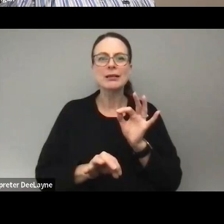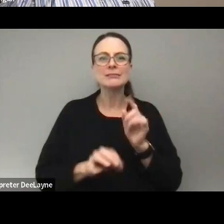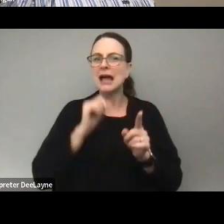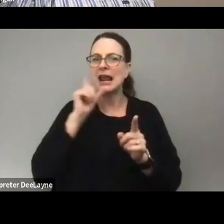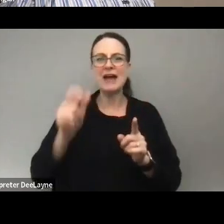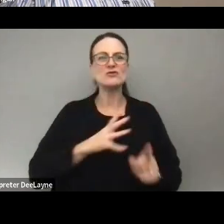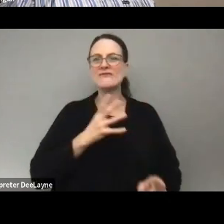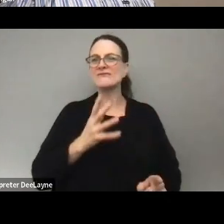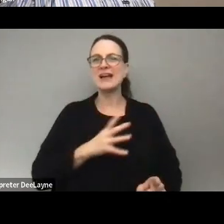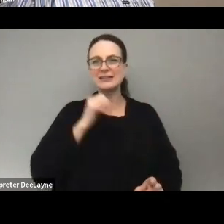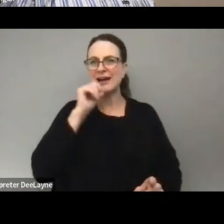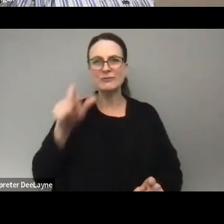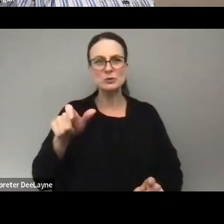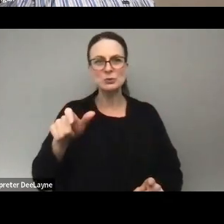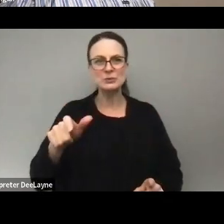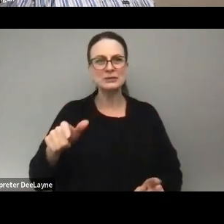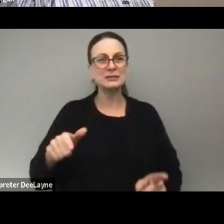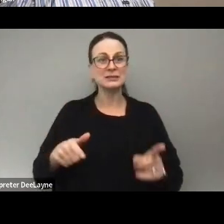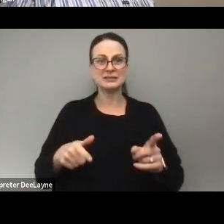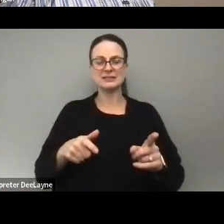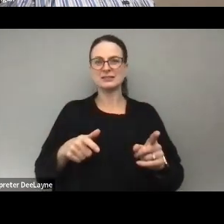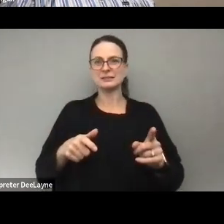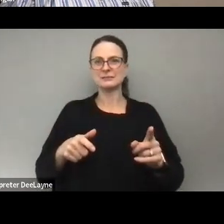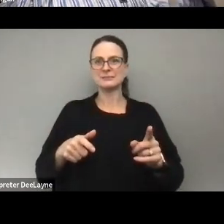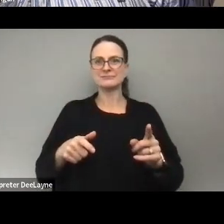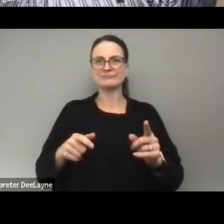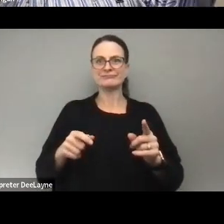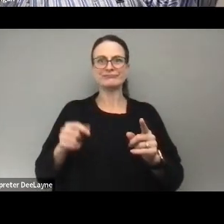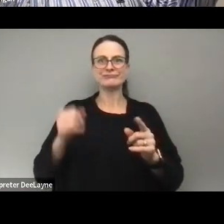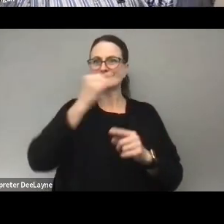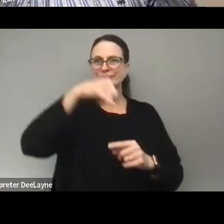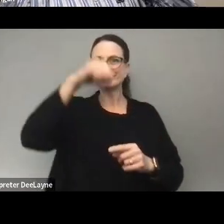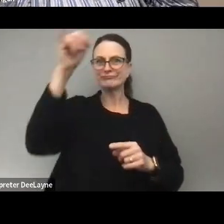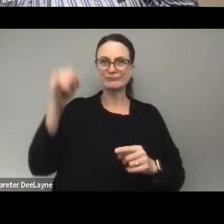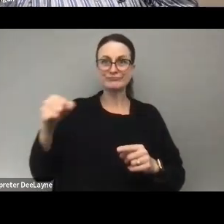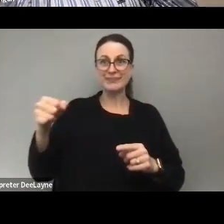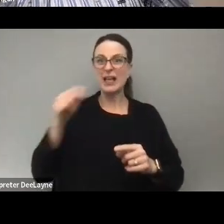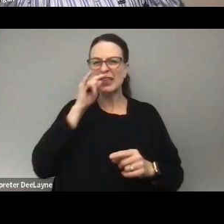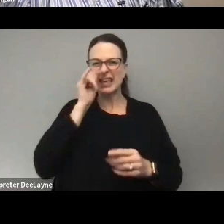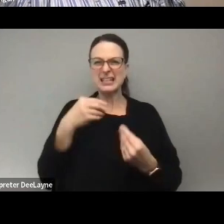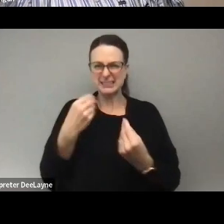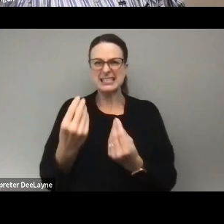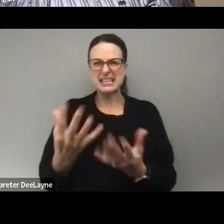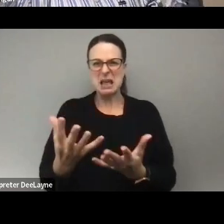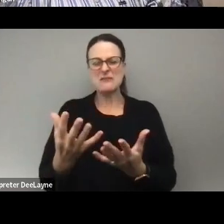But if you look at it, all you need to be able to do is draw a line 'cause the kids are given, this might be a little confusing,